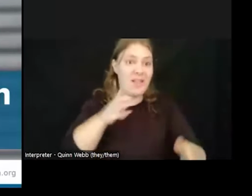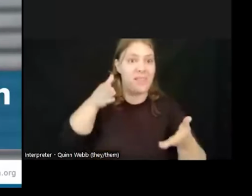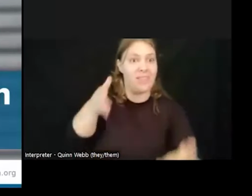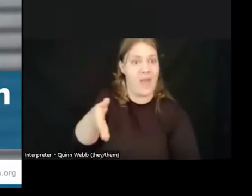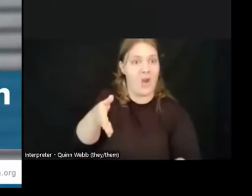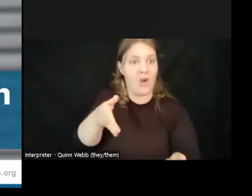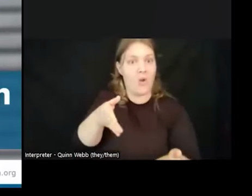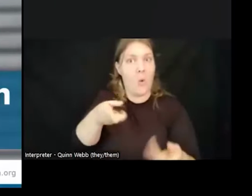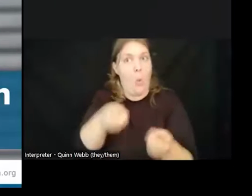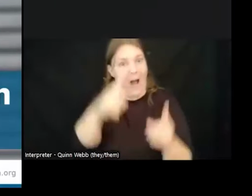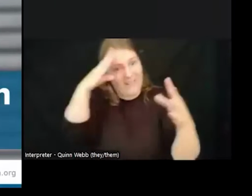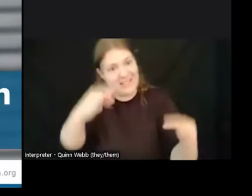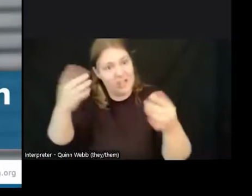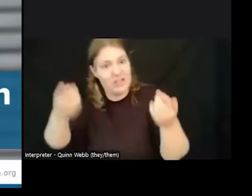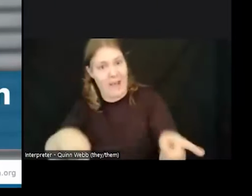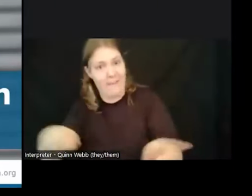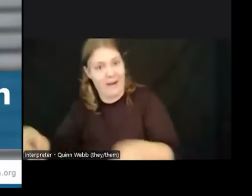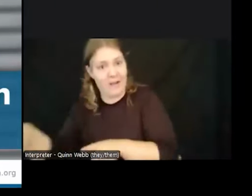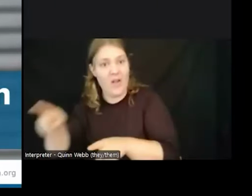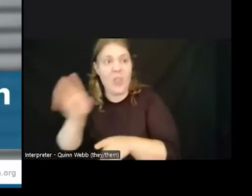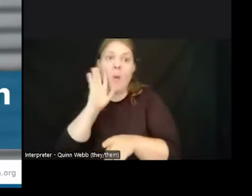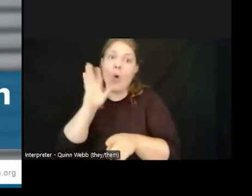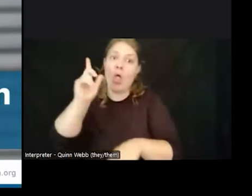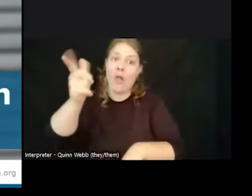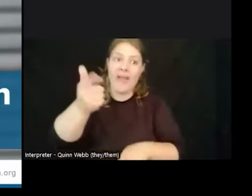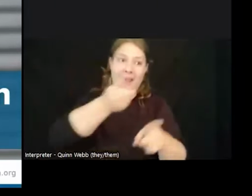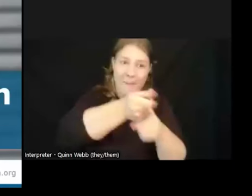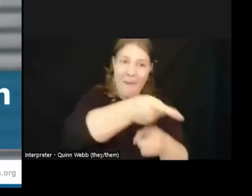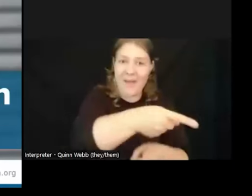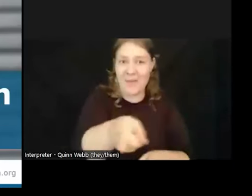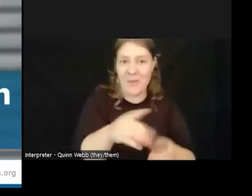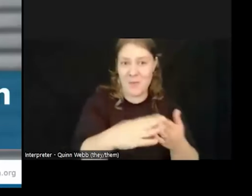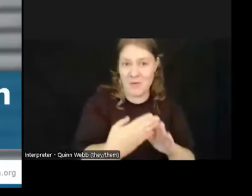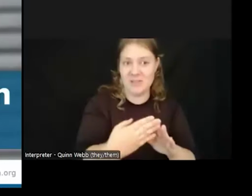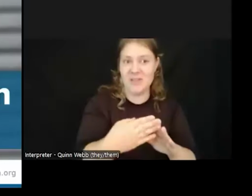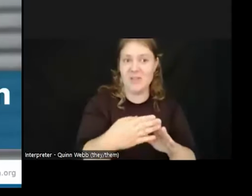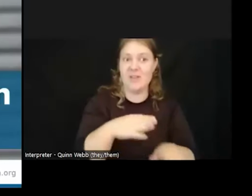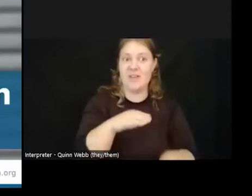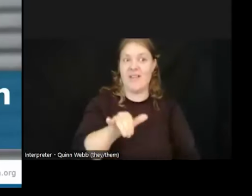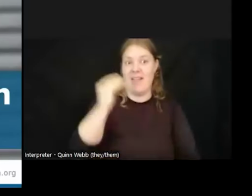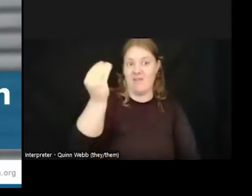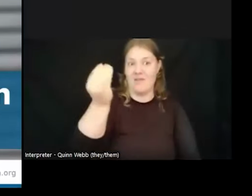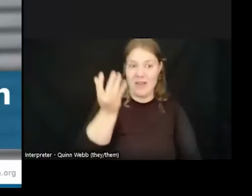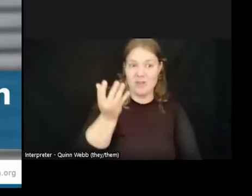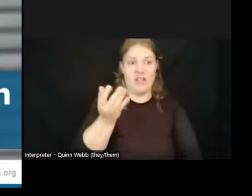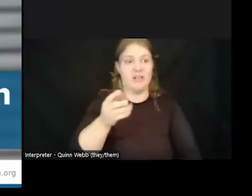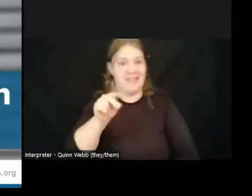communities so collecting that data and having that information is crucial to the work that we